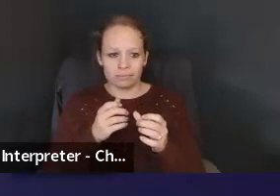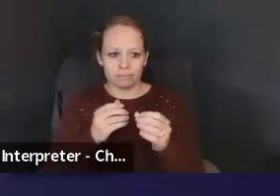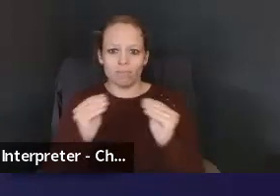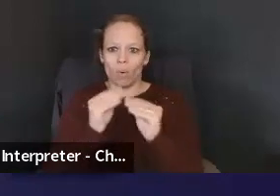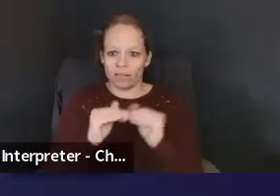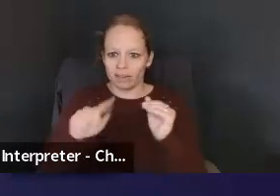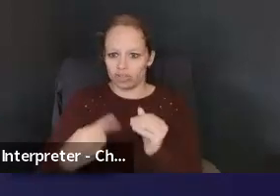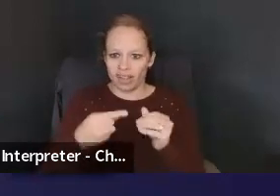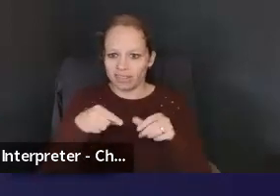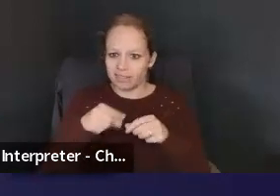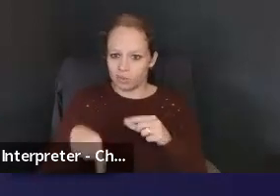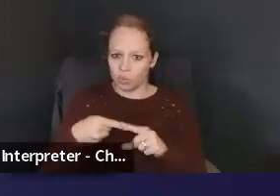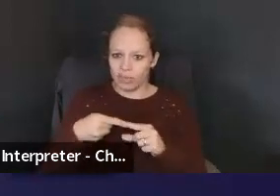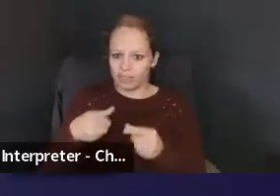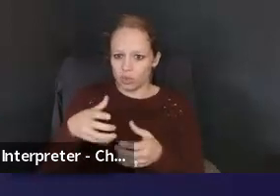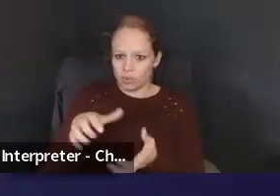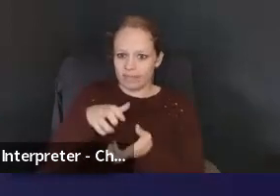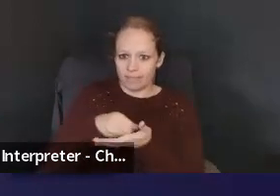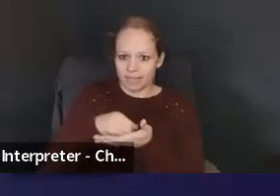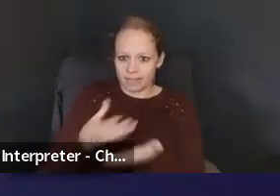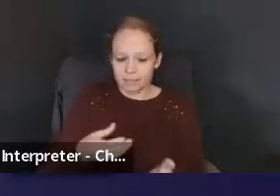all right what are we going to do during the five years that we're funded and then how are